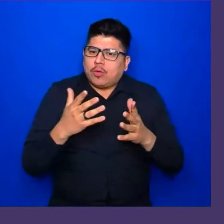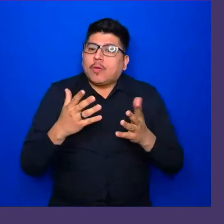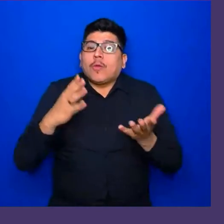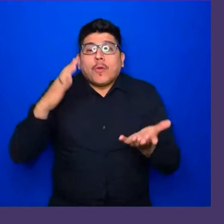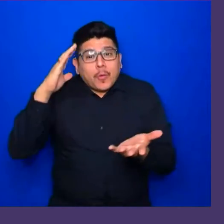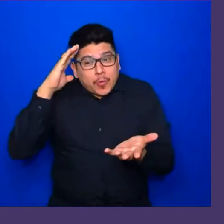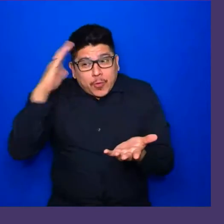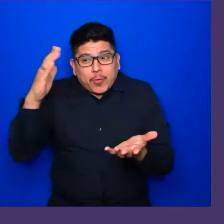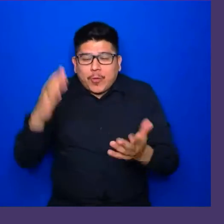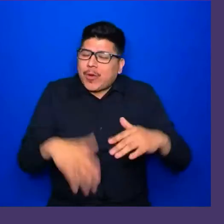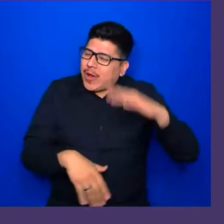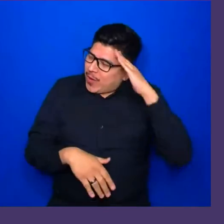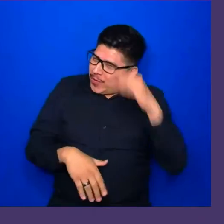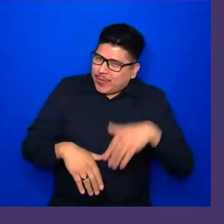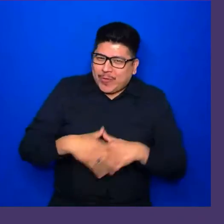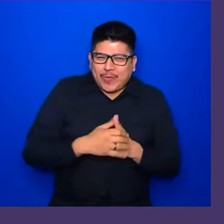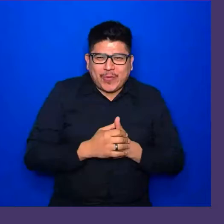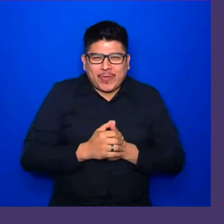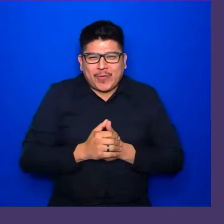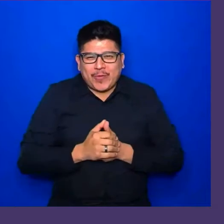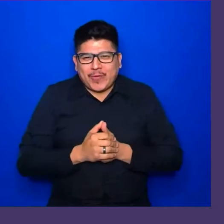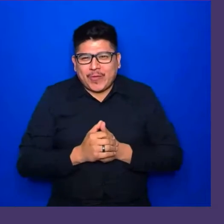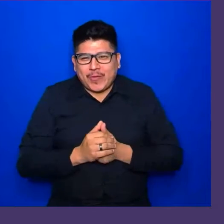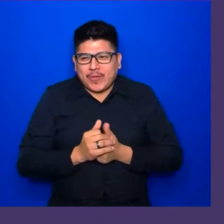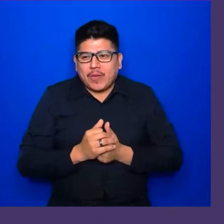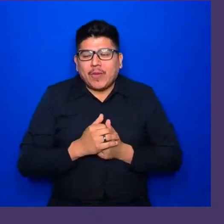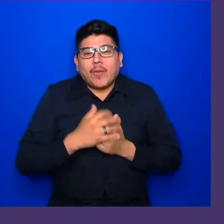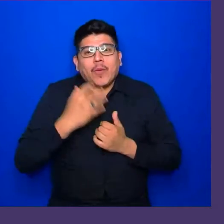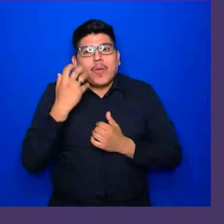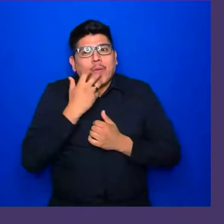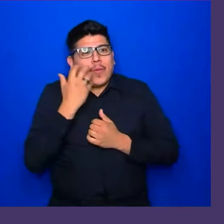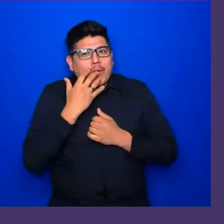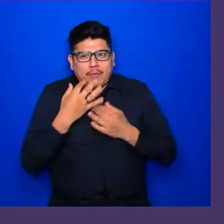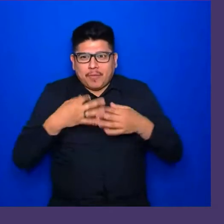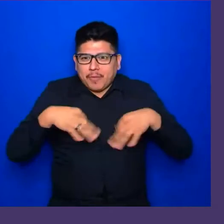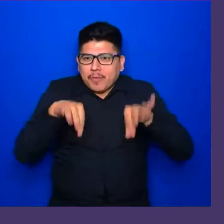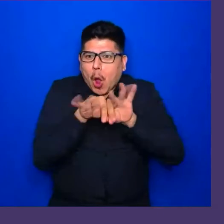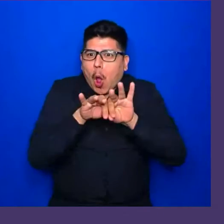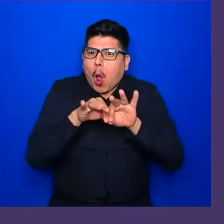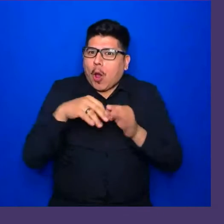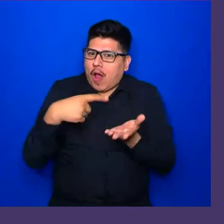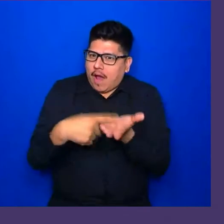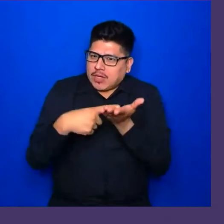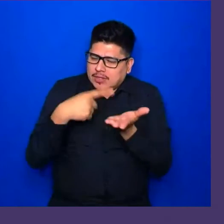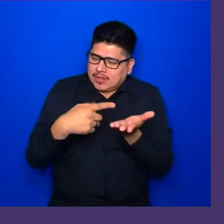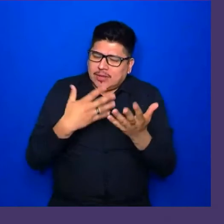Jessica Rafuse: Such an important conversation. Thank you to our panelists. All four of those ladies were fantastic.